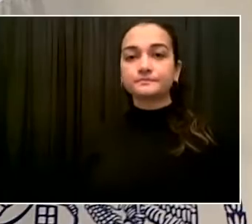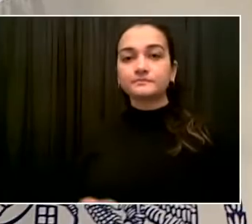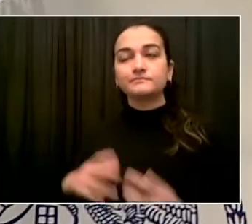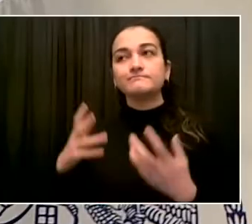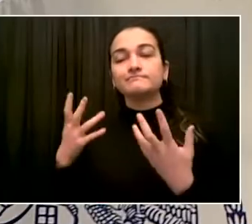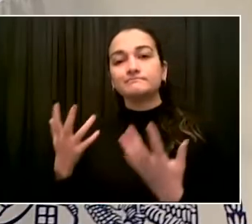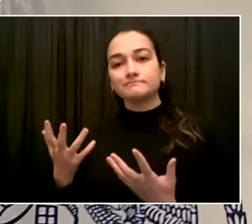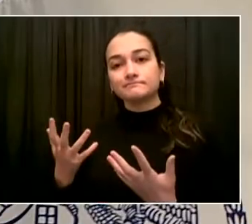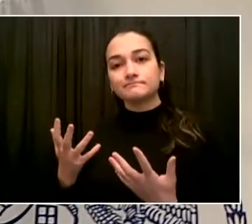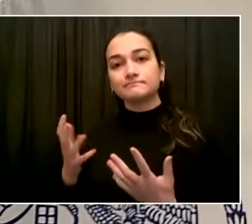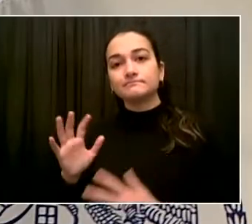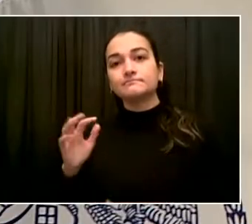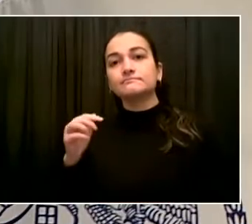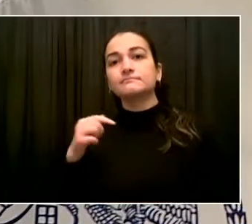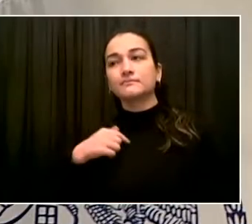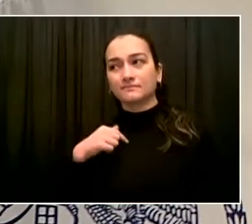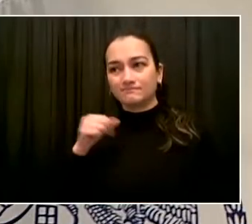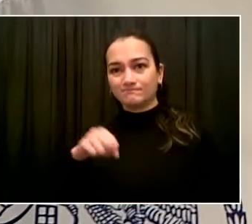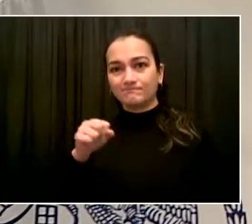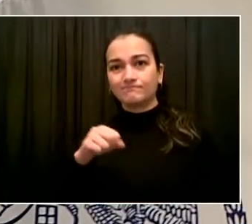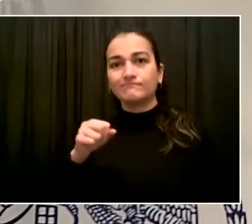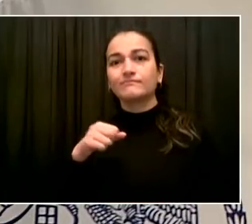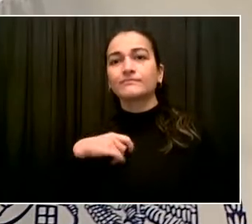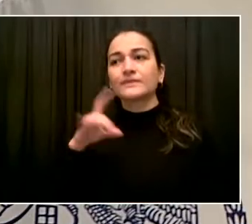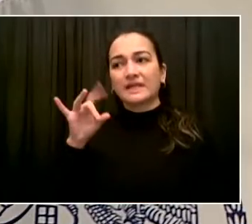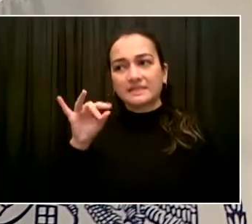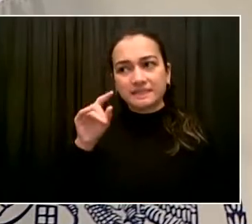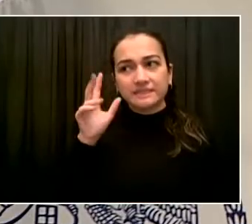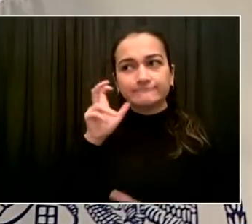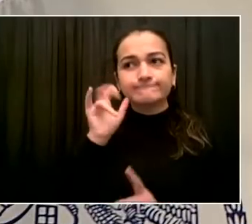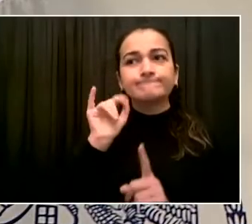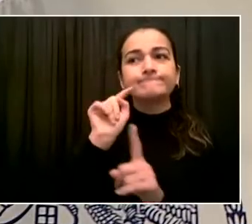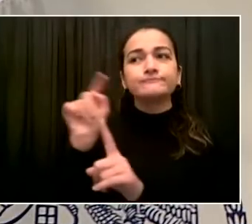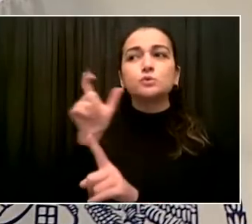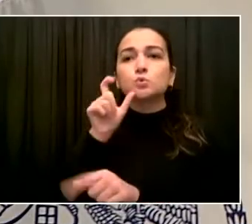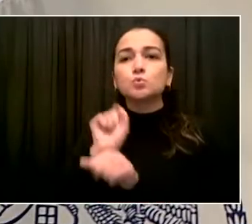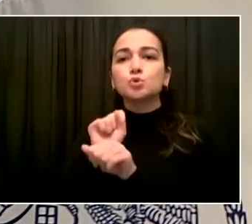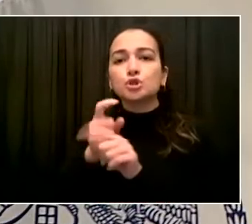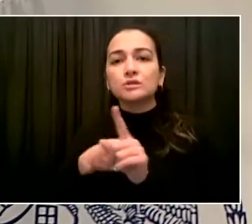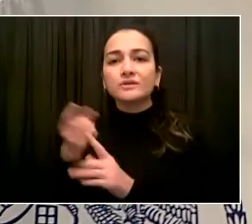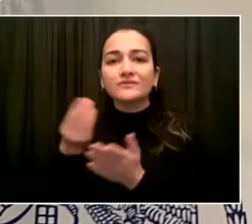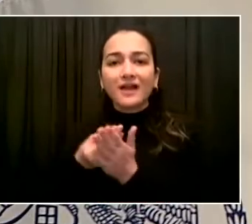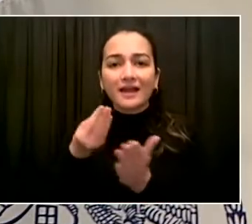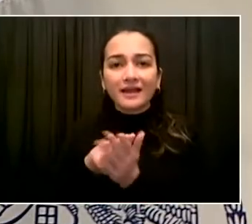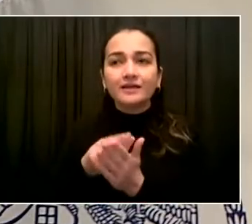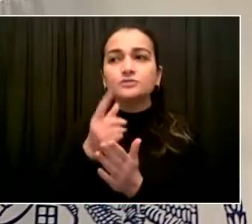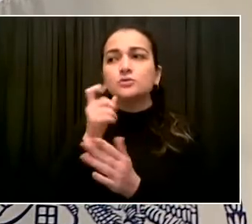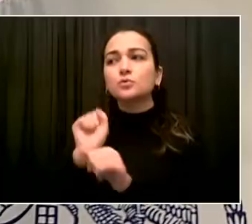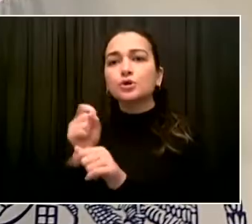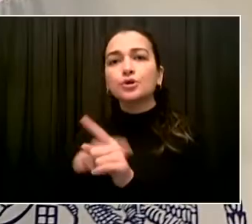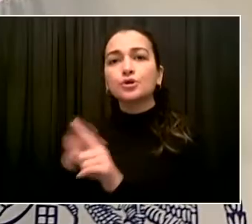I WILL TELL YOU WHY. I HAVE HEARD FROM SO MANY BUSINESS LEADERS INCLUDING IN